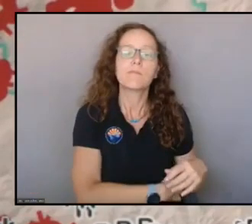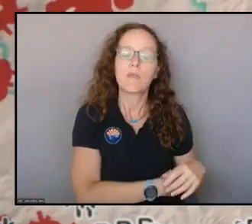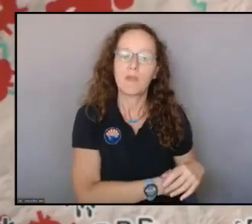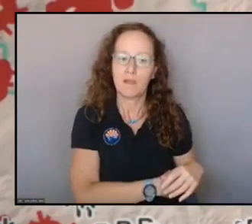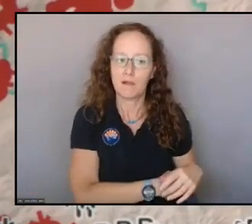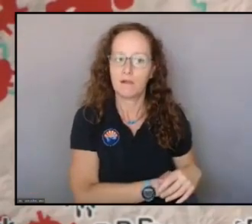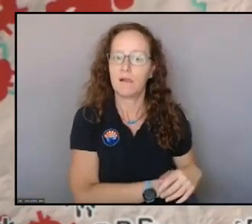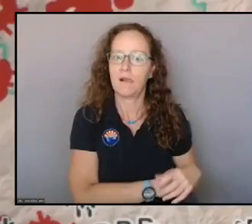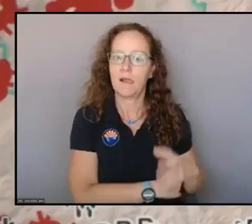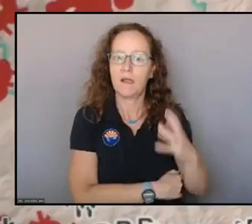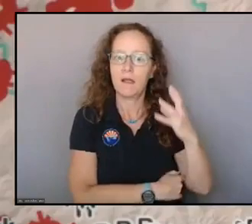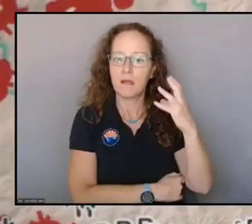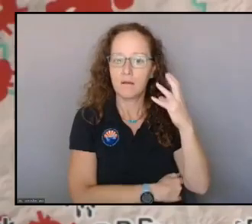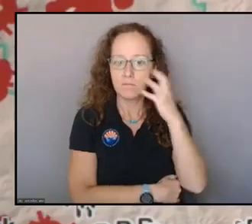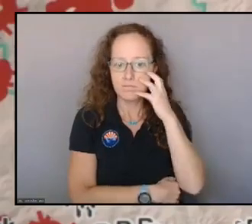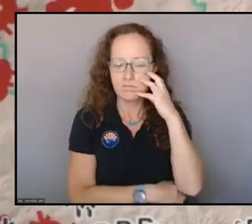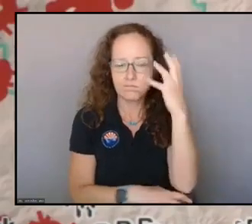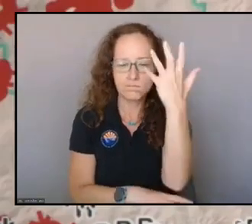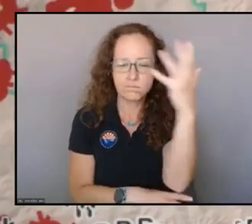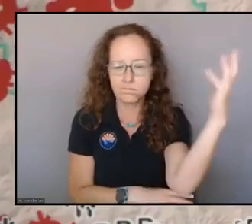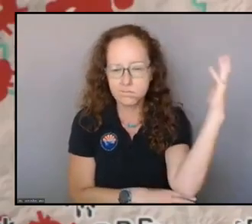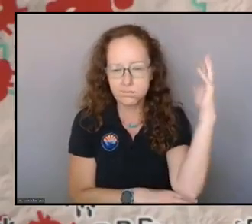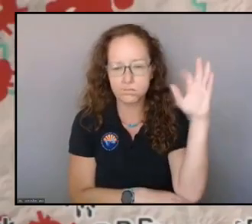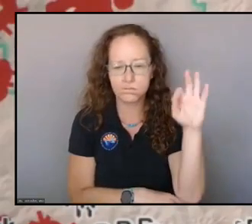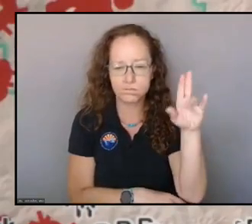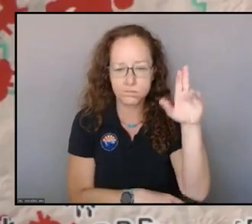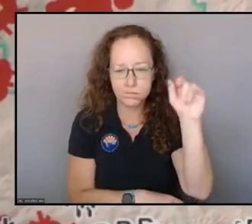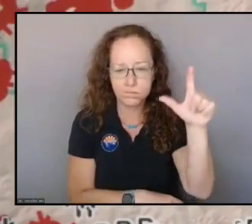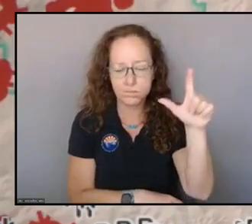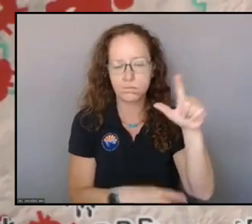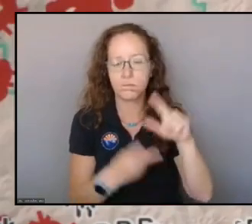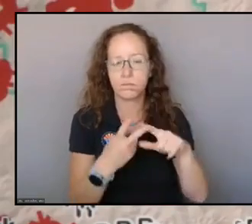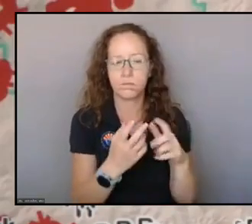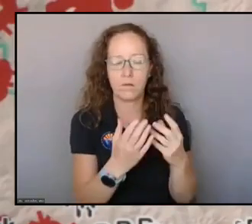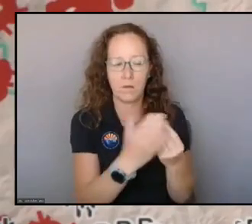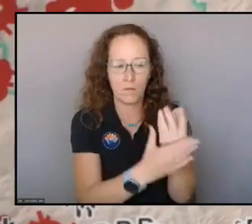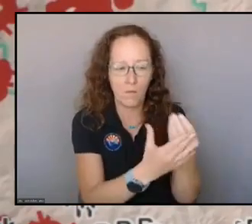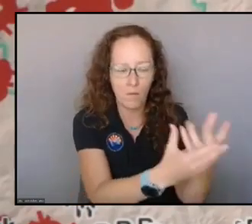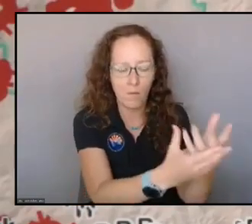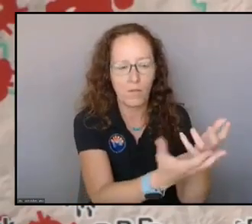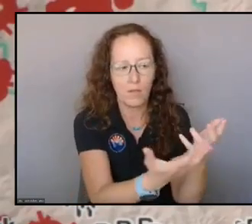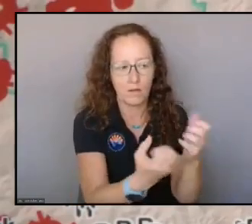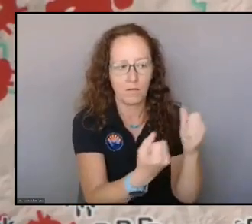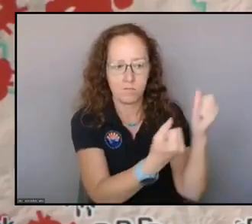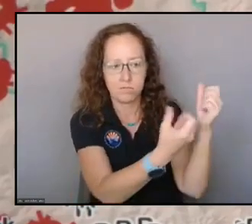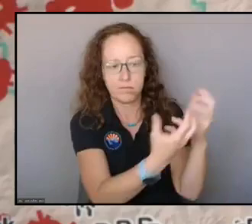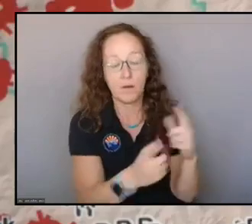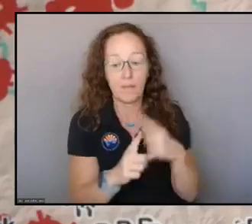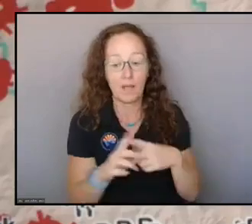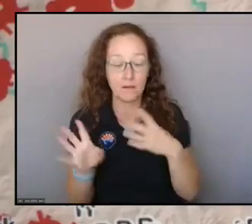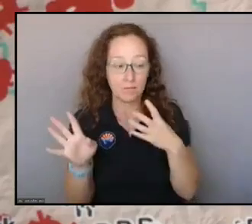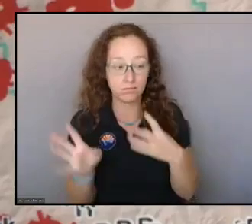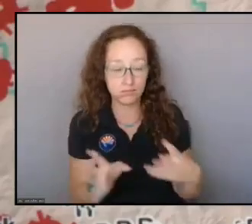BLOWDOWN. THAT'S JUST THE TREES AND VEGETATION THAT WAS IMPACTED BY SOME WINDS OVER THE WINTER.